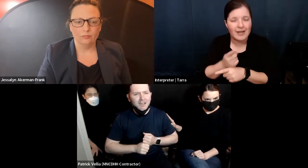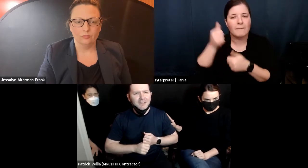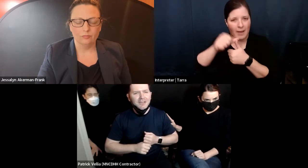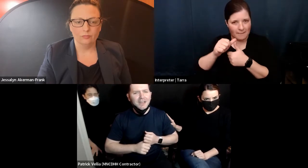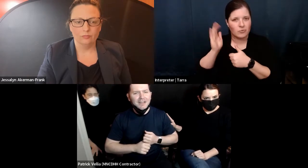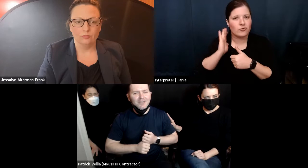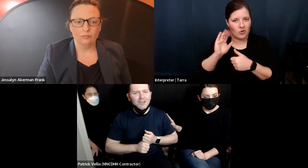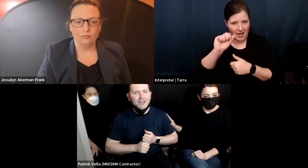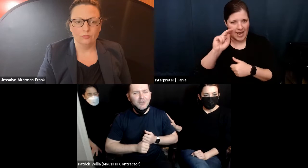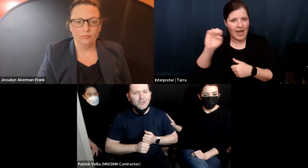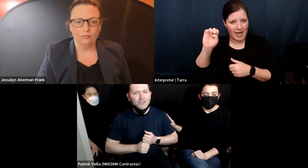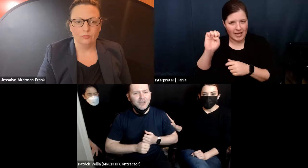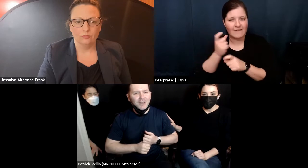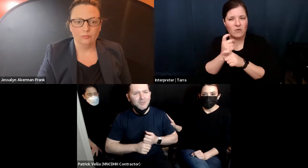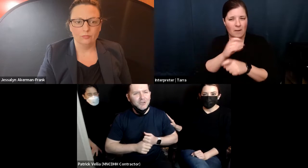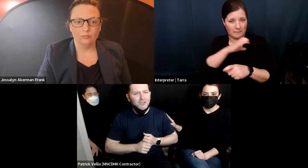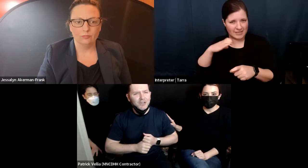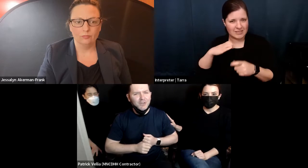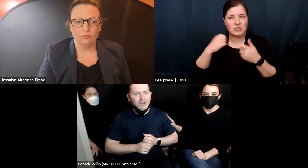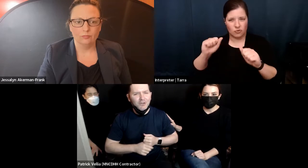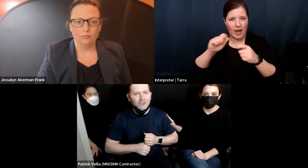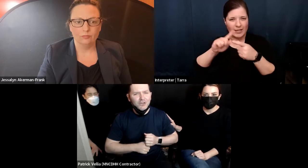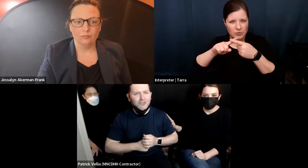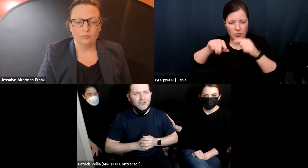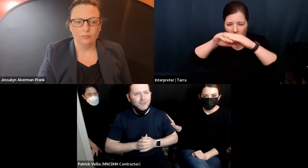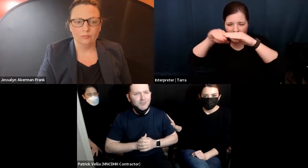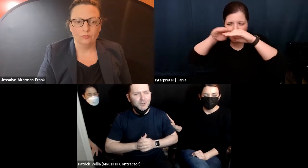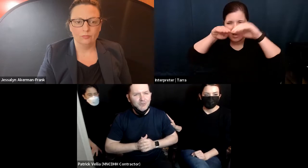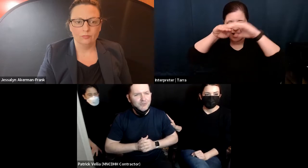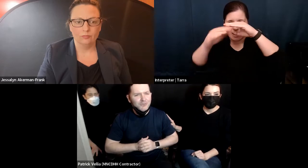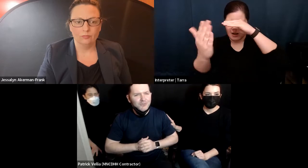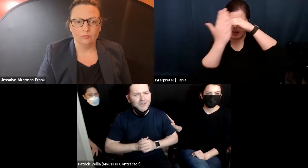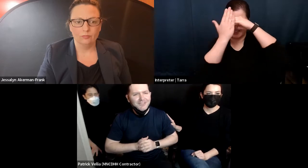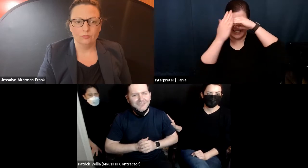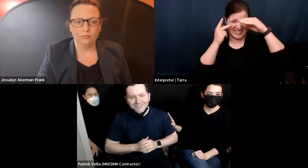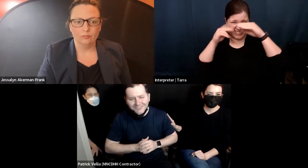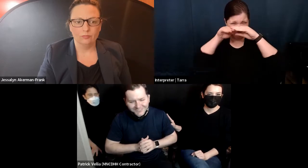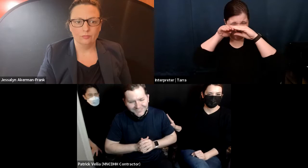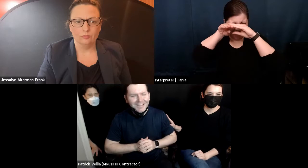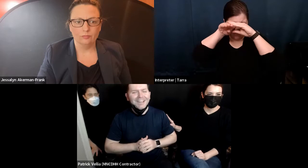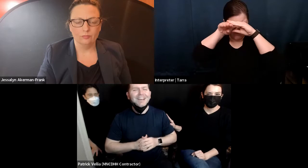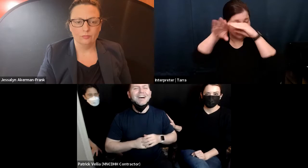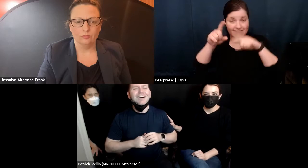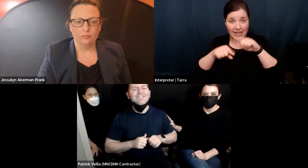oh, boy, you can barely see anything, I bet.